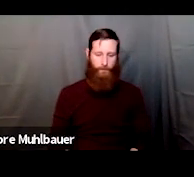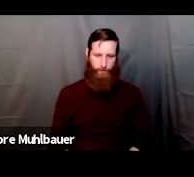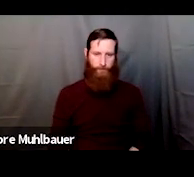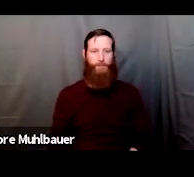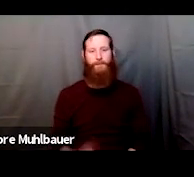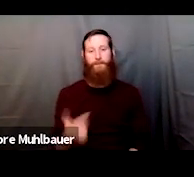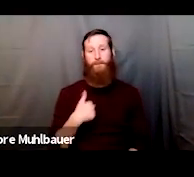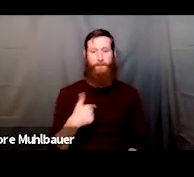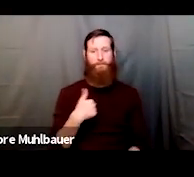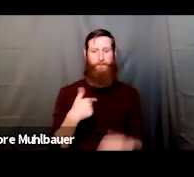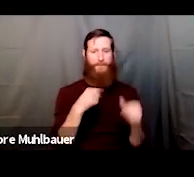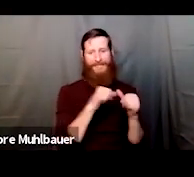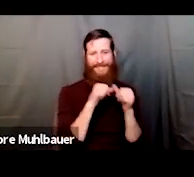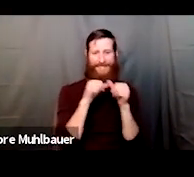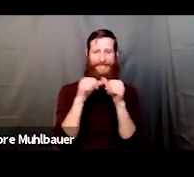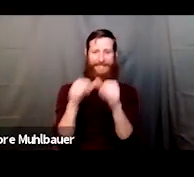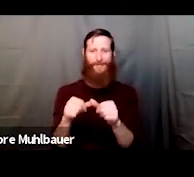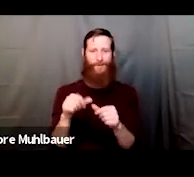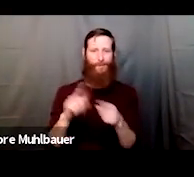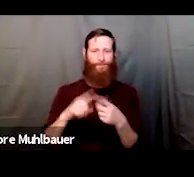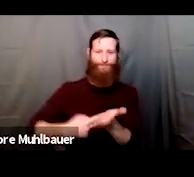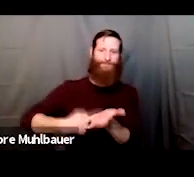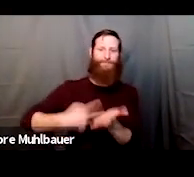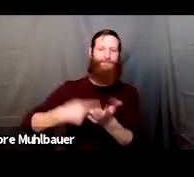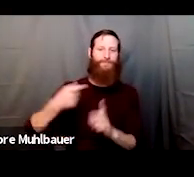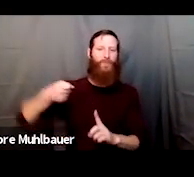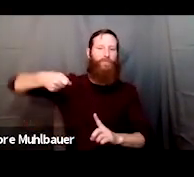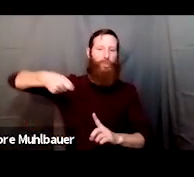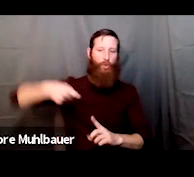I will continue on to discussing triggers, and we will take a break after triggers for another questions section